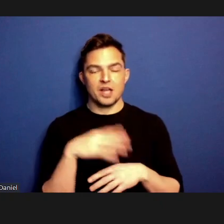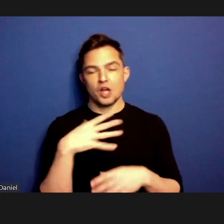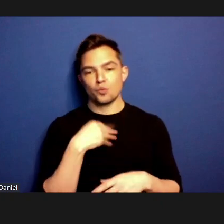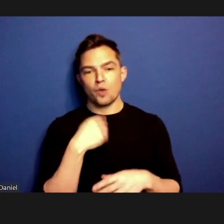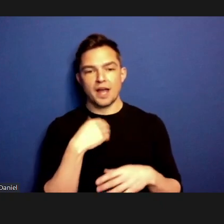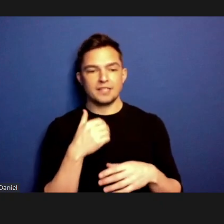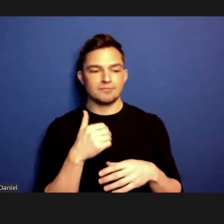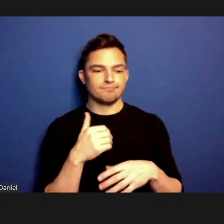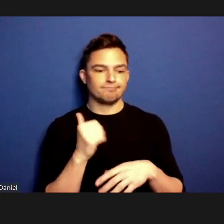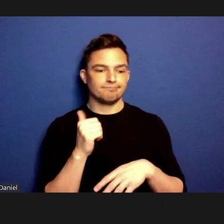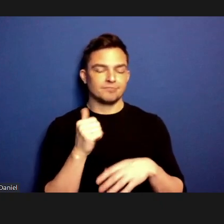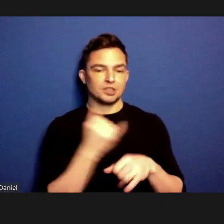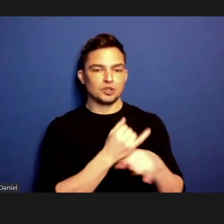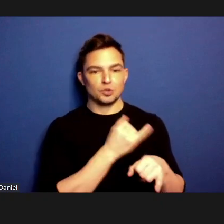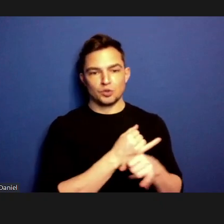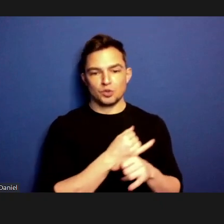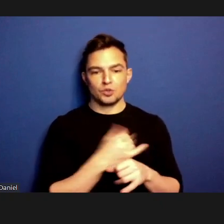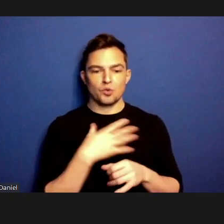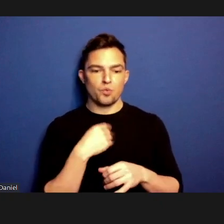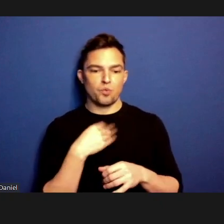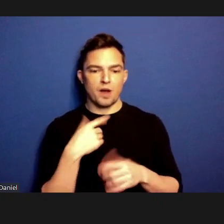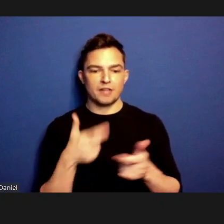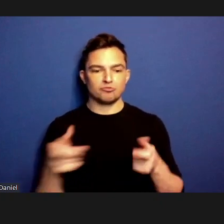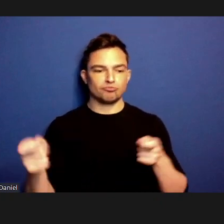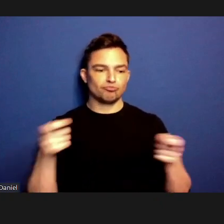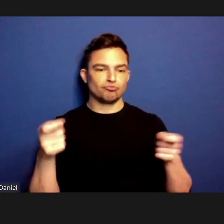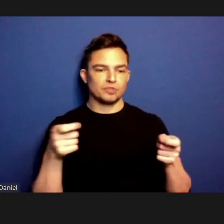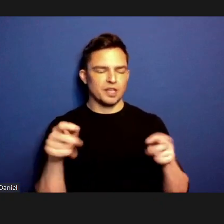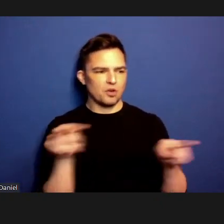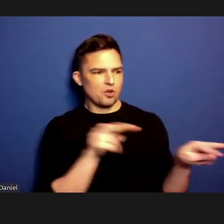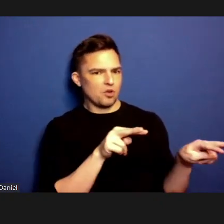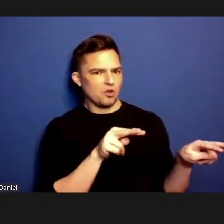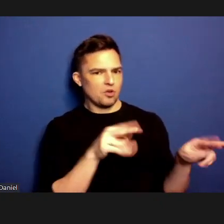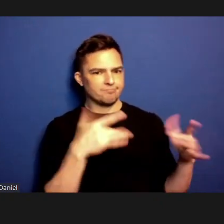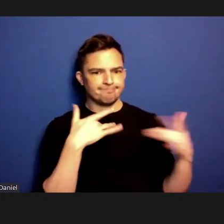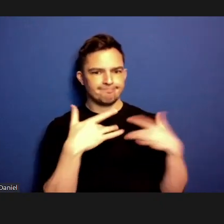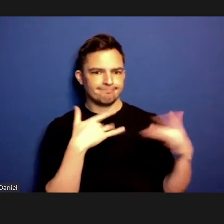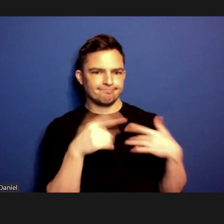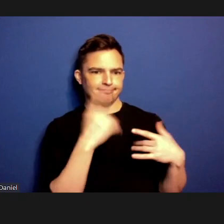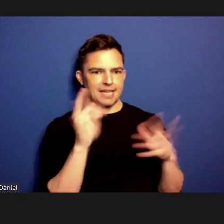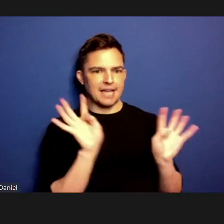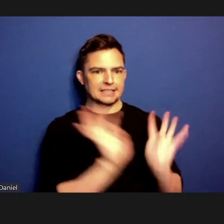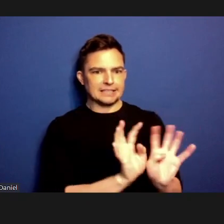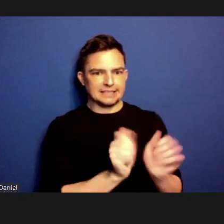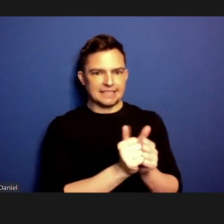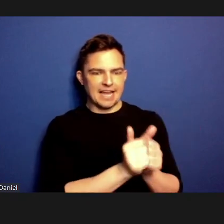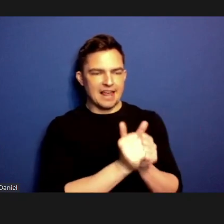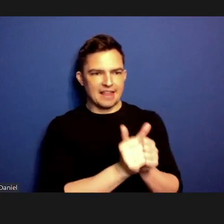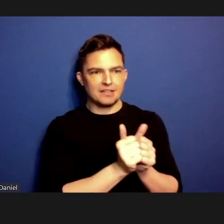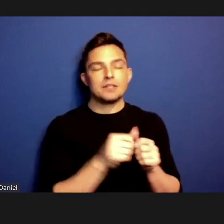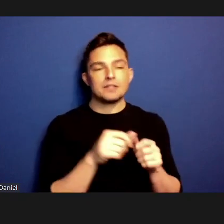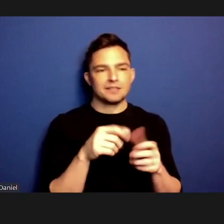sort of reigns. And this space was no different. Black people got together. We were speaking